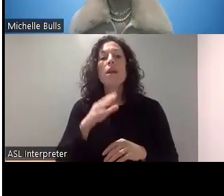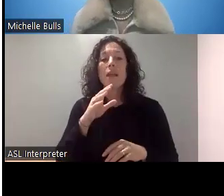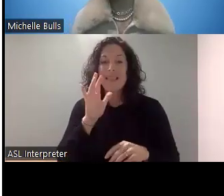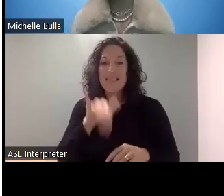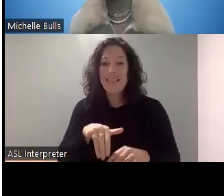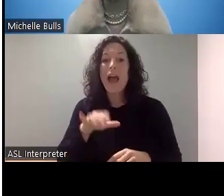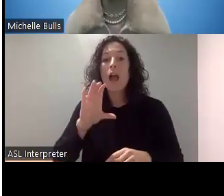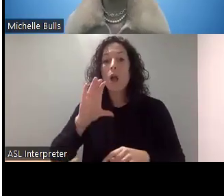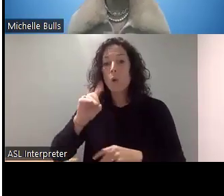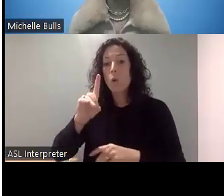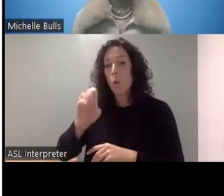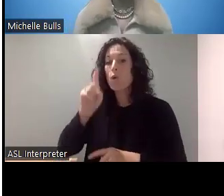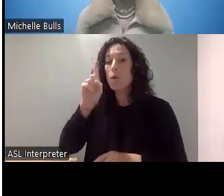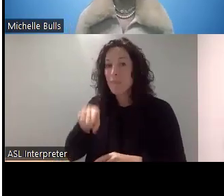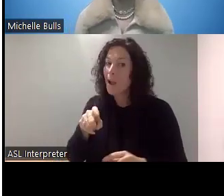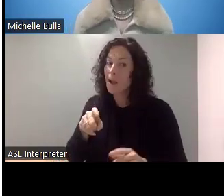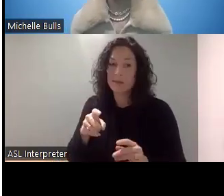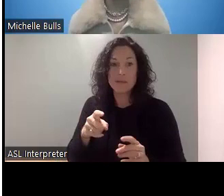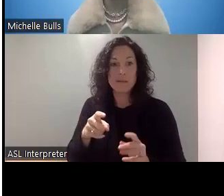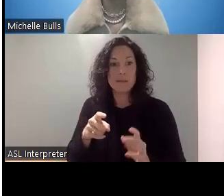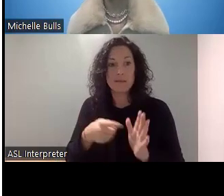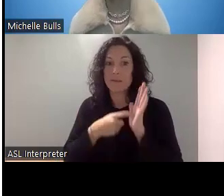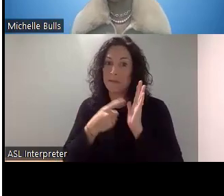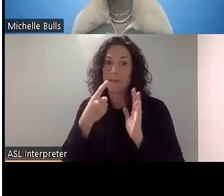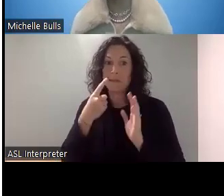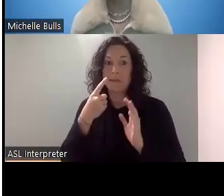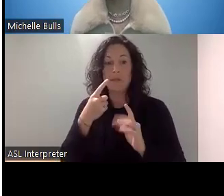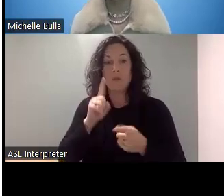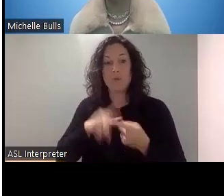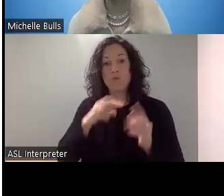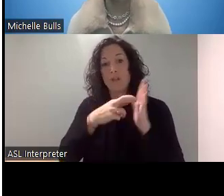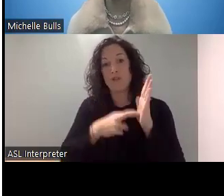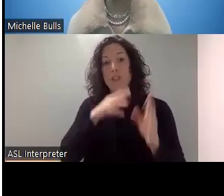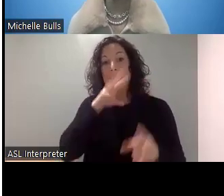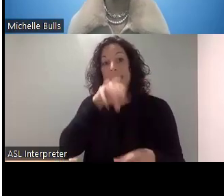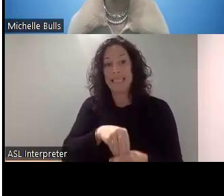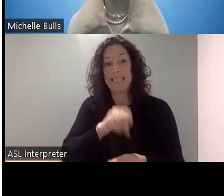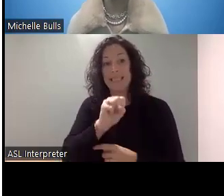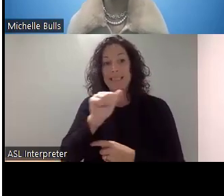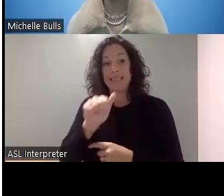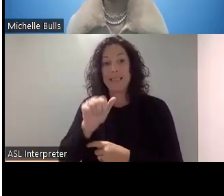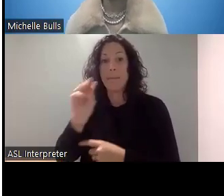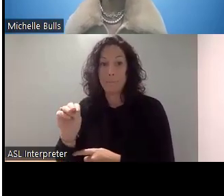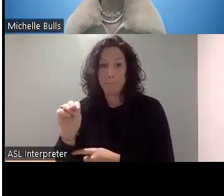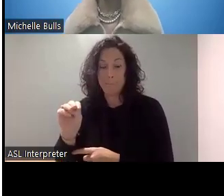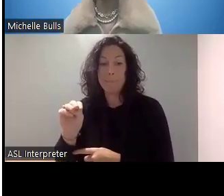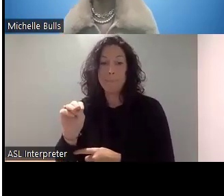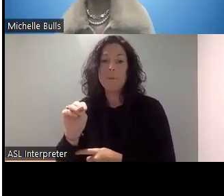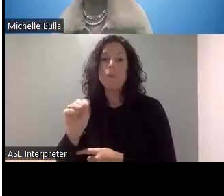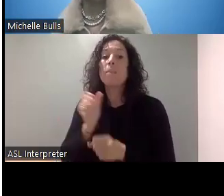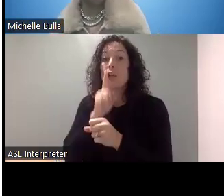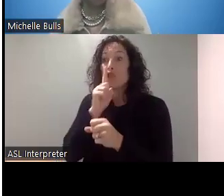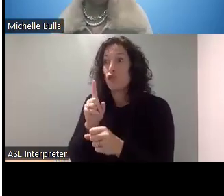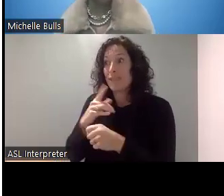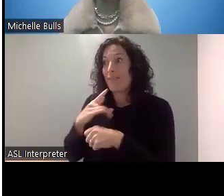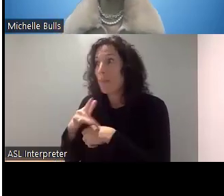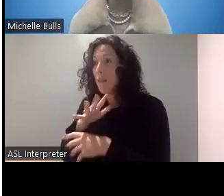in order to register in SAM, so you need to make sure that that is available to you. We also have a requirement, of course,